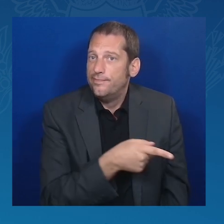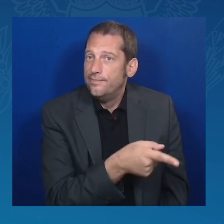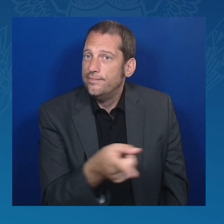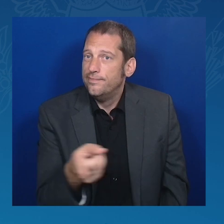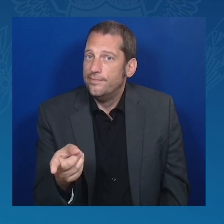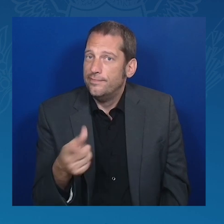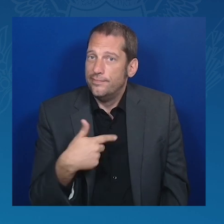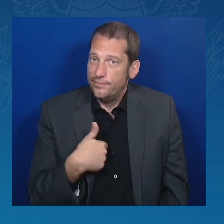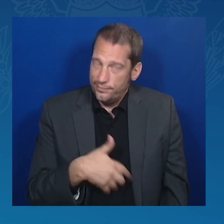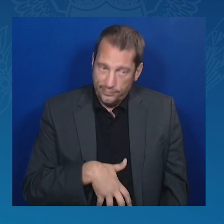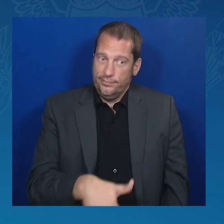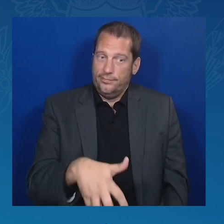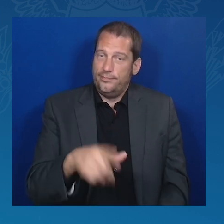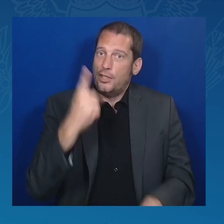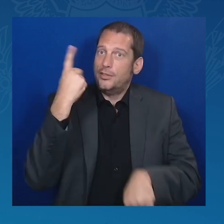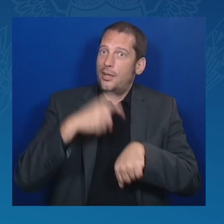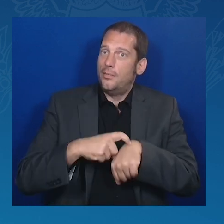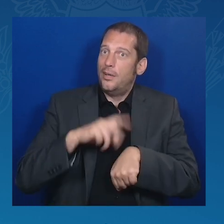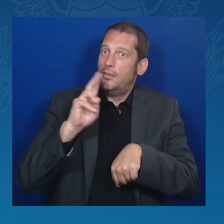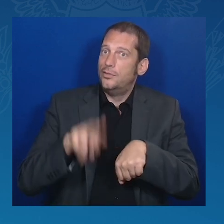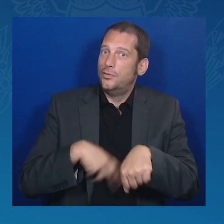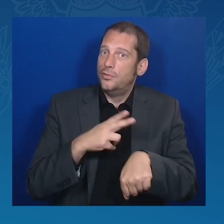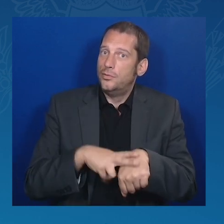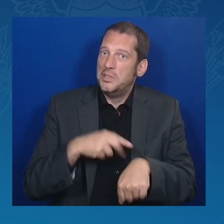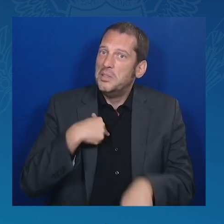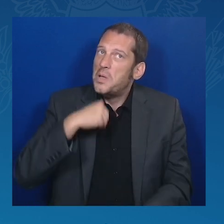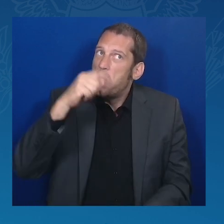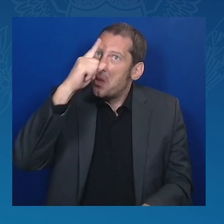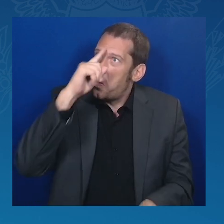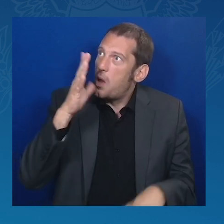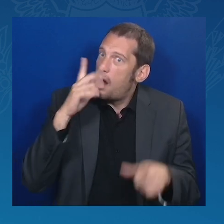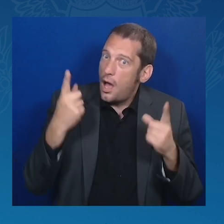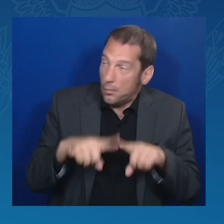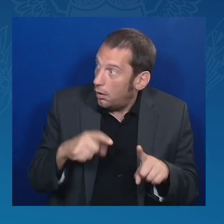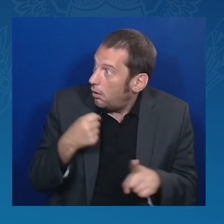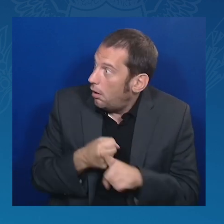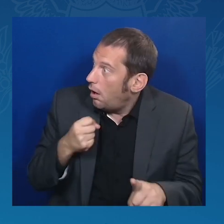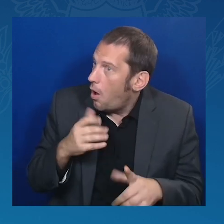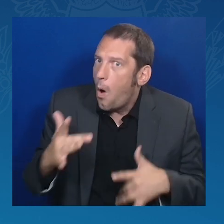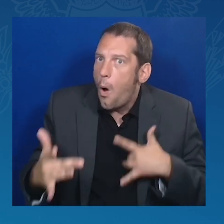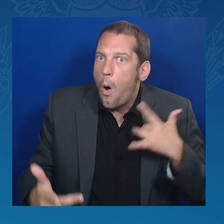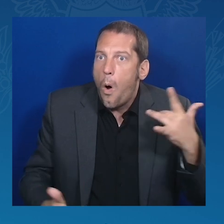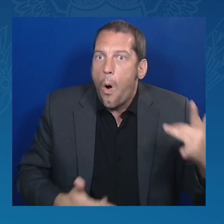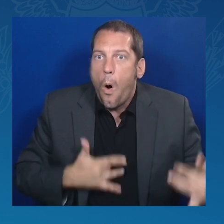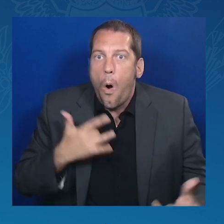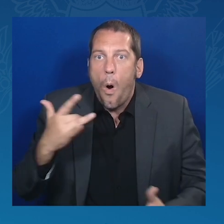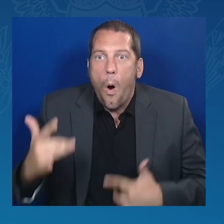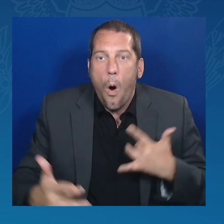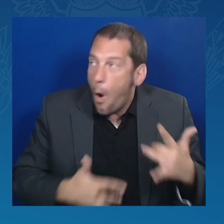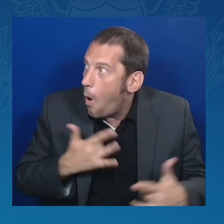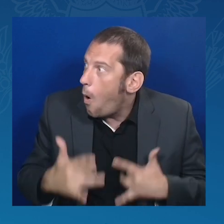We learned that we were having a baby boy and about, you know, I started having complications pretty early on,